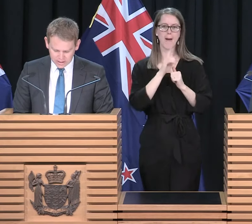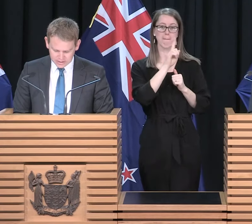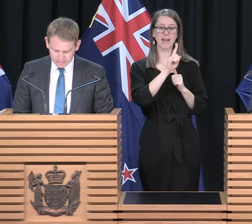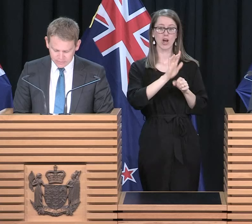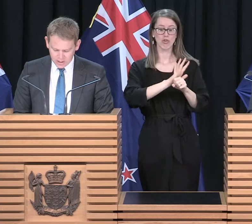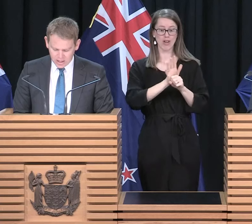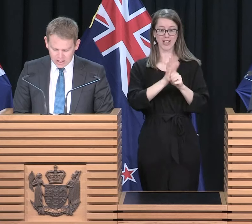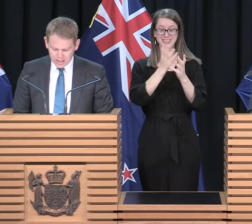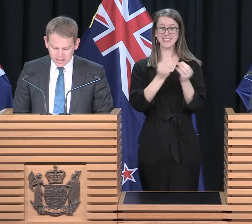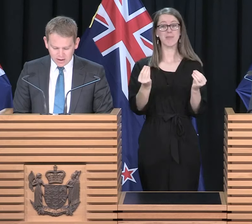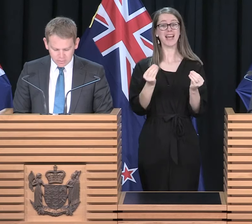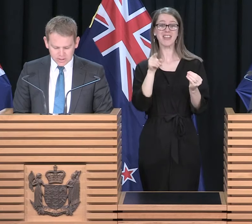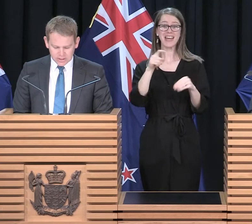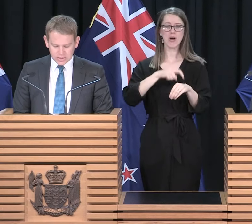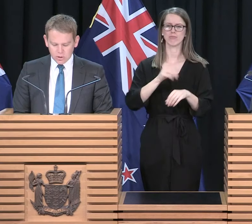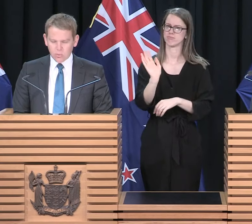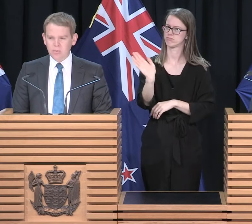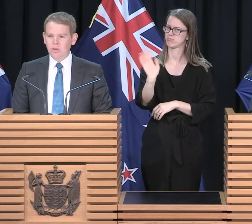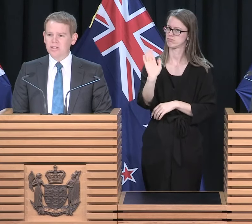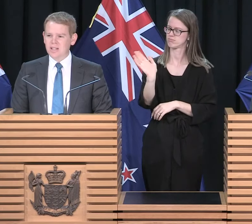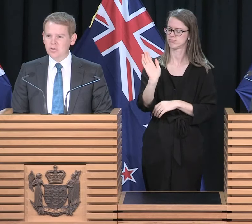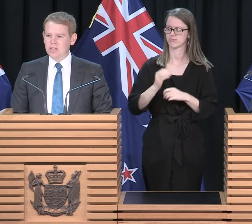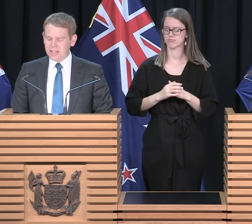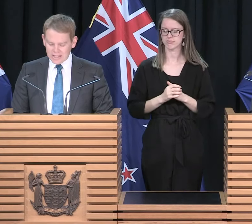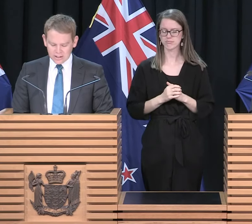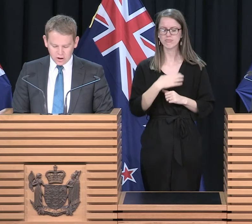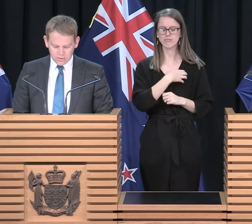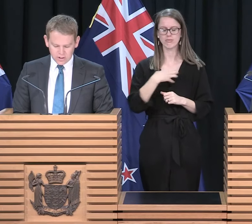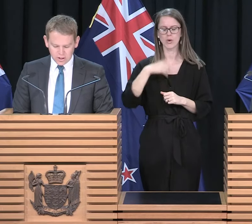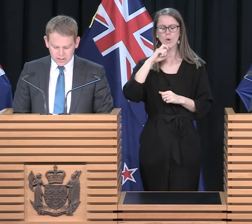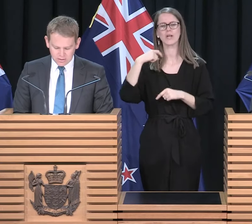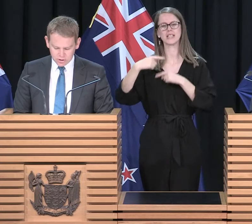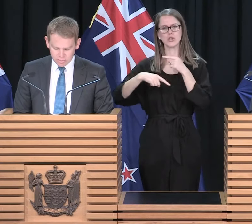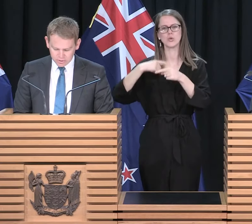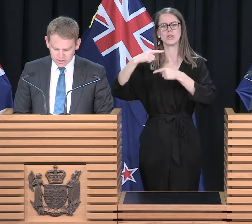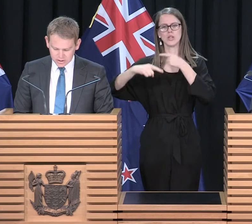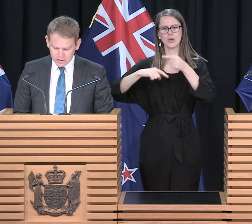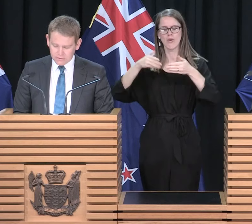ICAP TEST CAPTION ...RETURNING TO UPSTREAM...